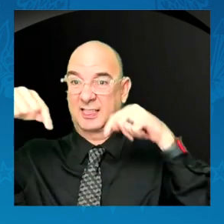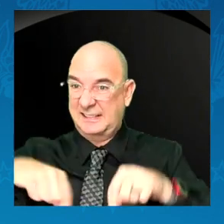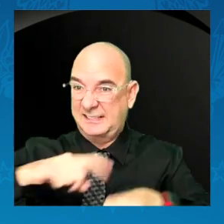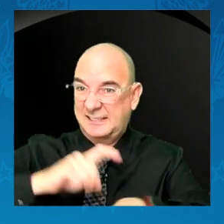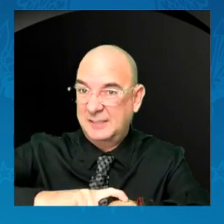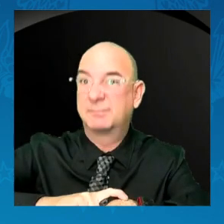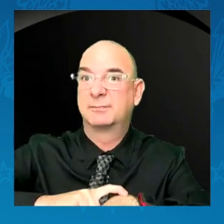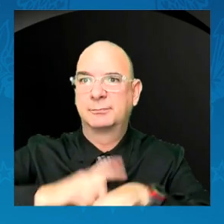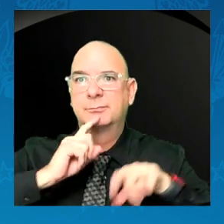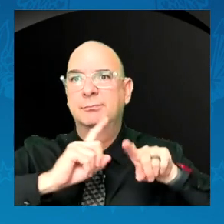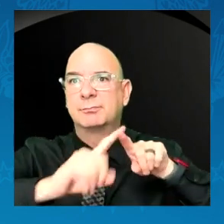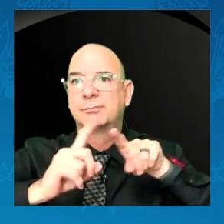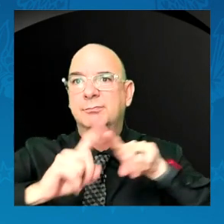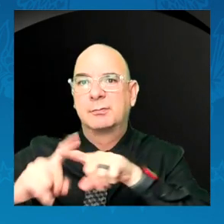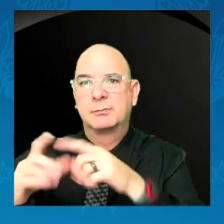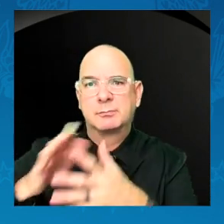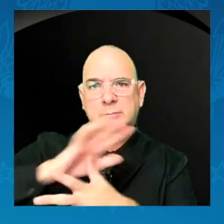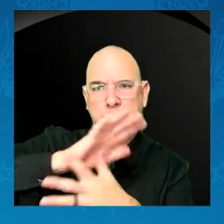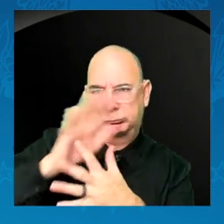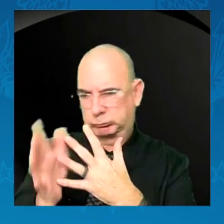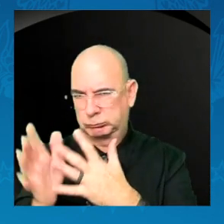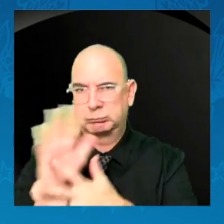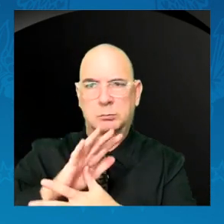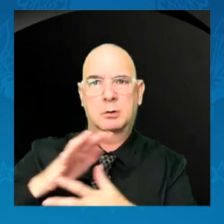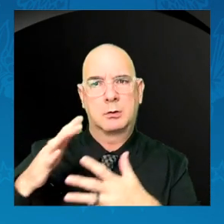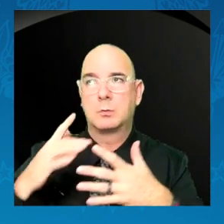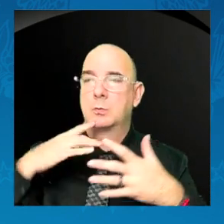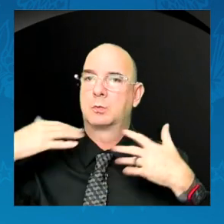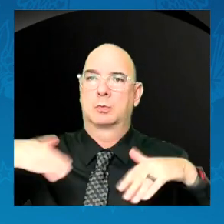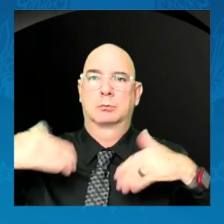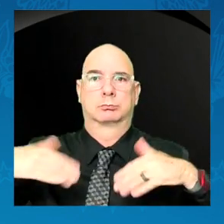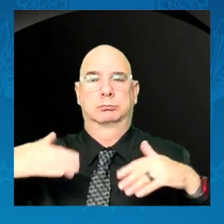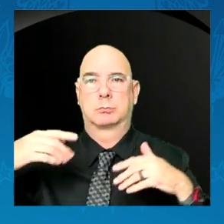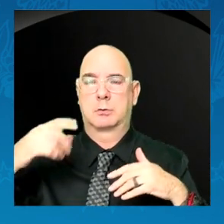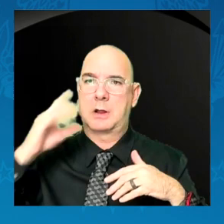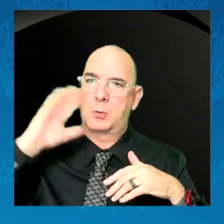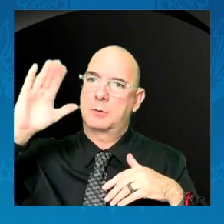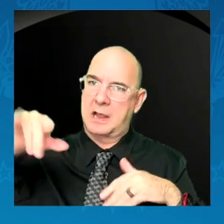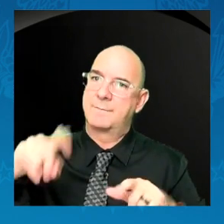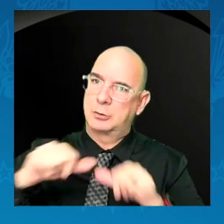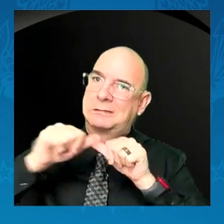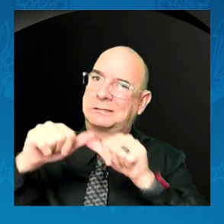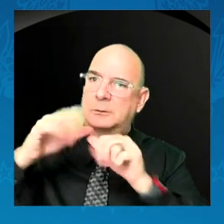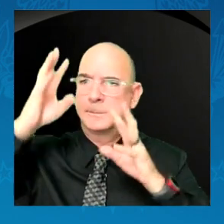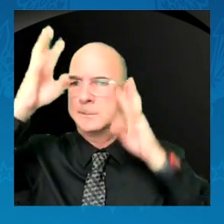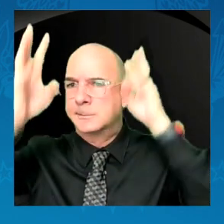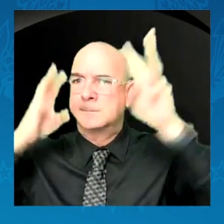and yet you continue to innovate. You continue to see what is possible